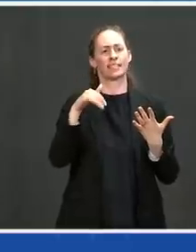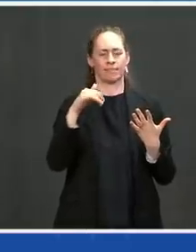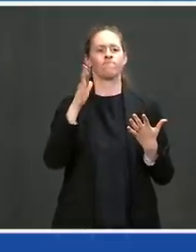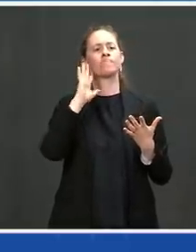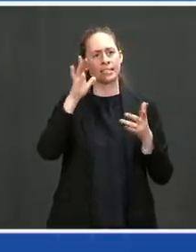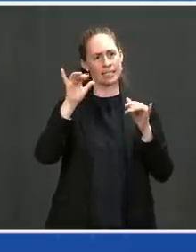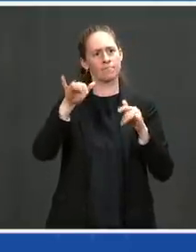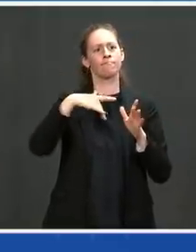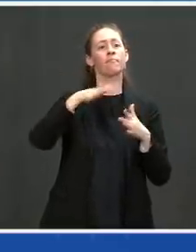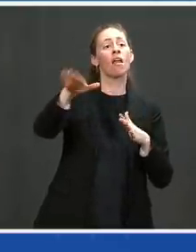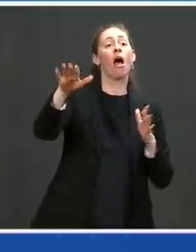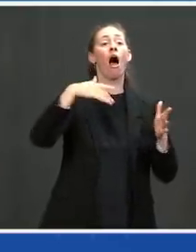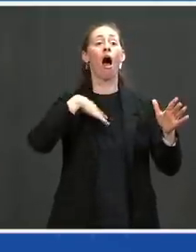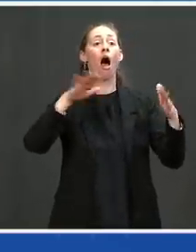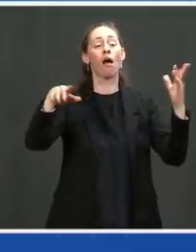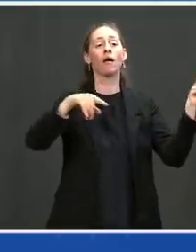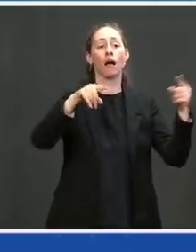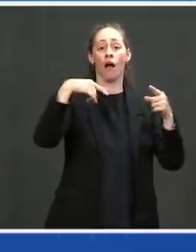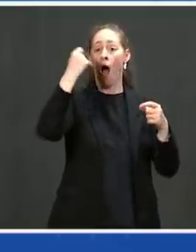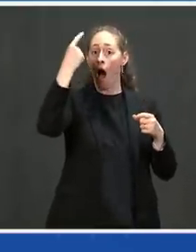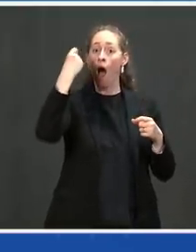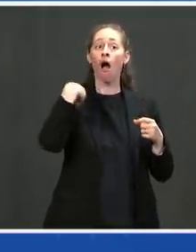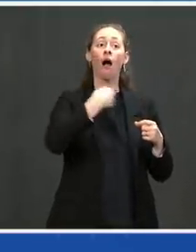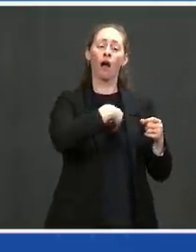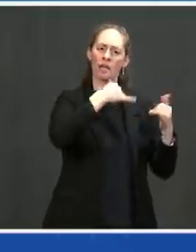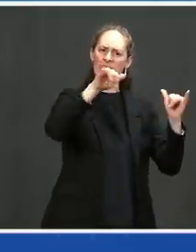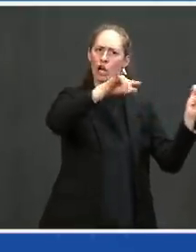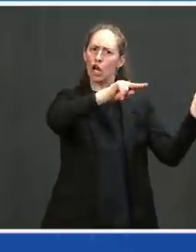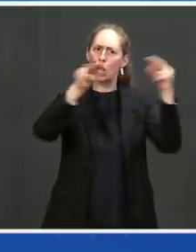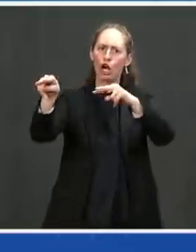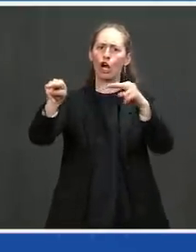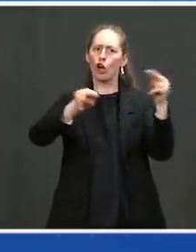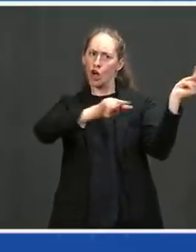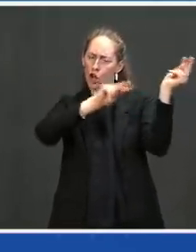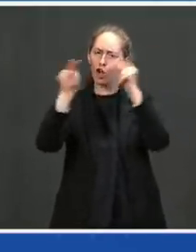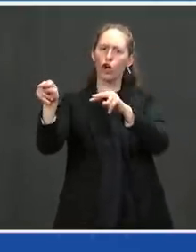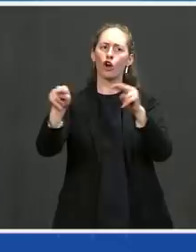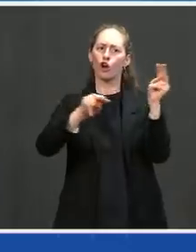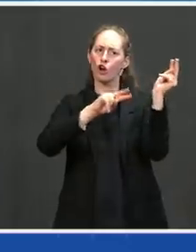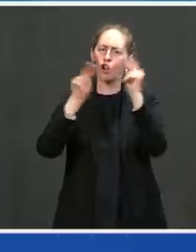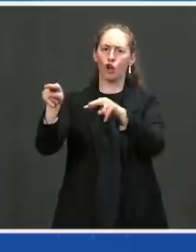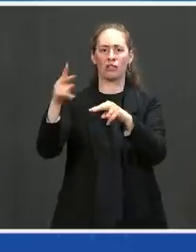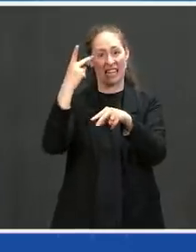and make it clear -- make it clear what's happening." And he understood that.